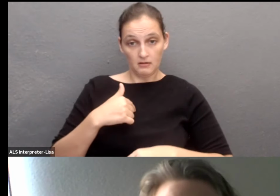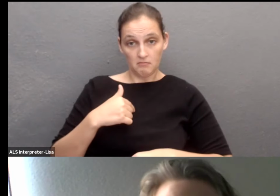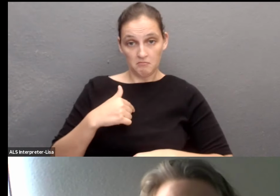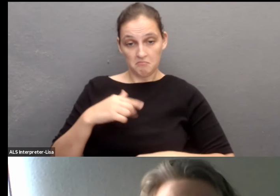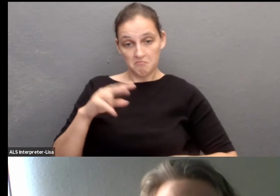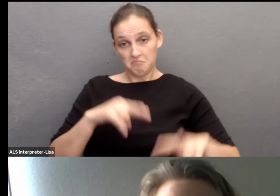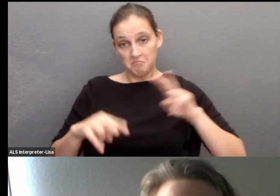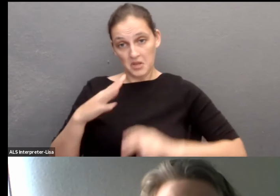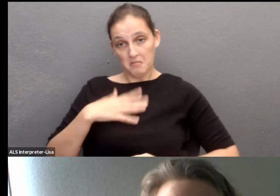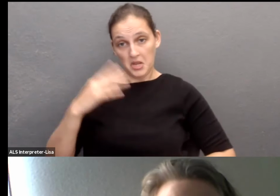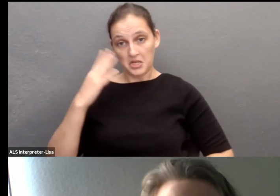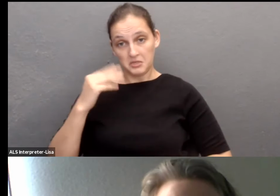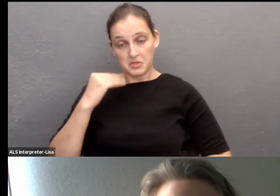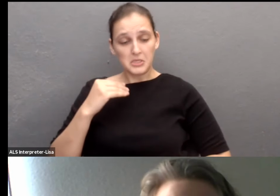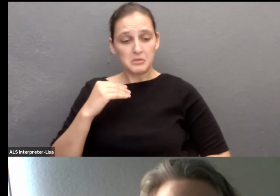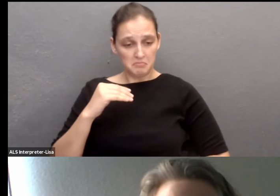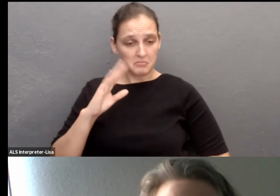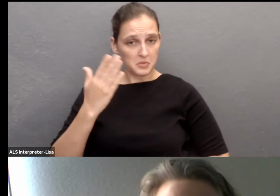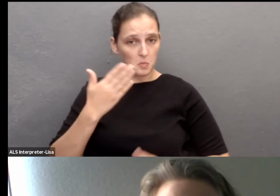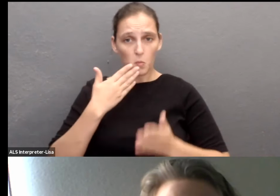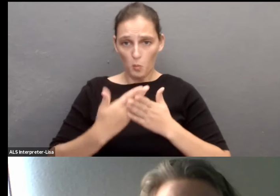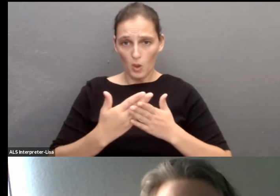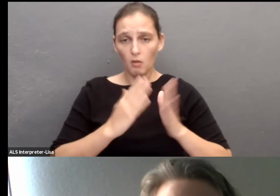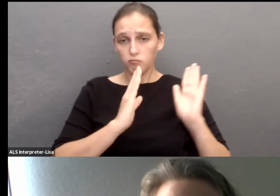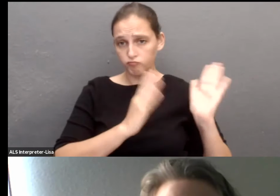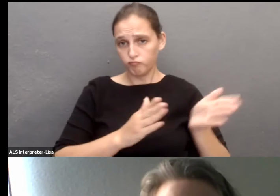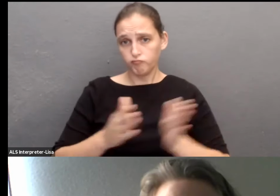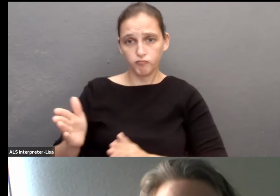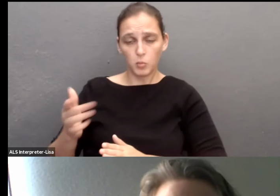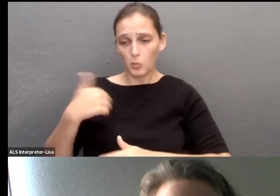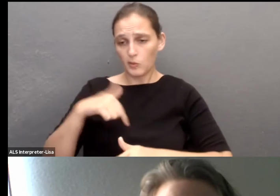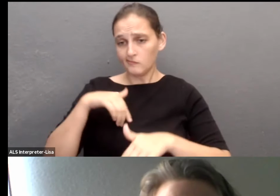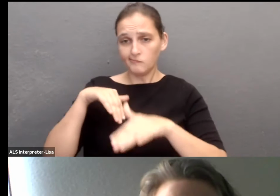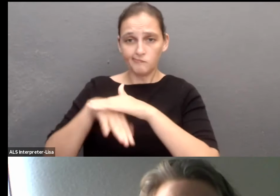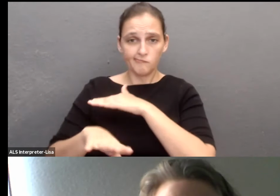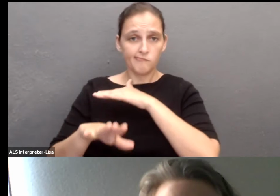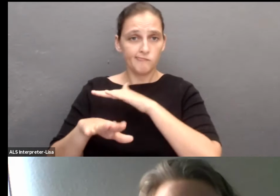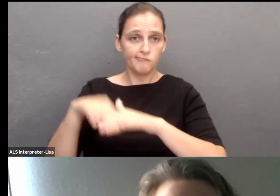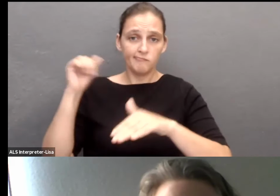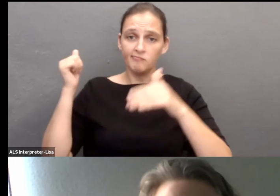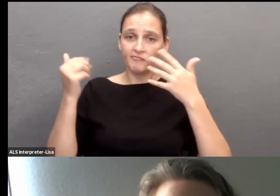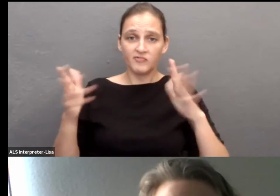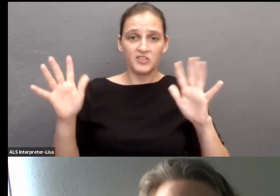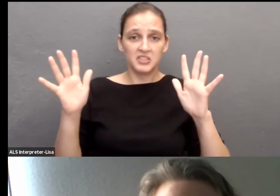it was very well organized. I mean we were in and out, you know waiting our 15 minutes